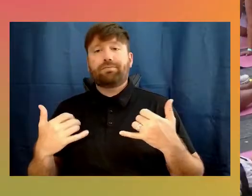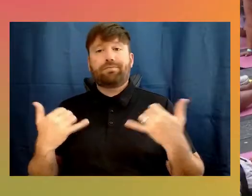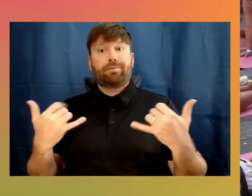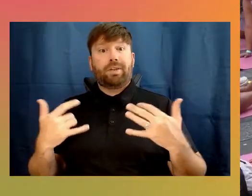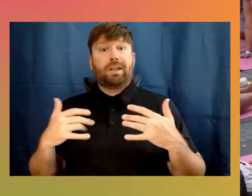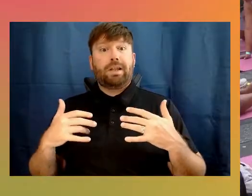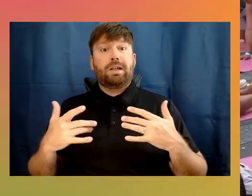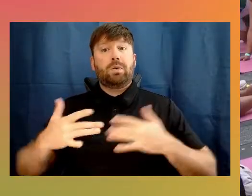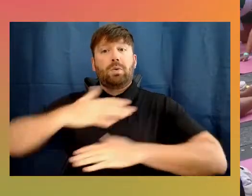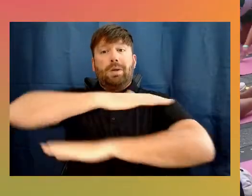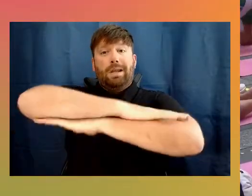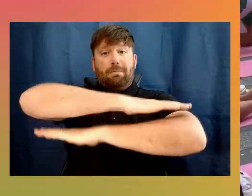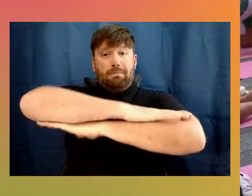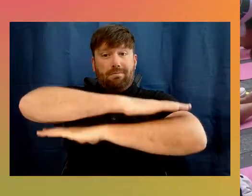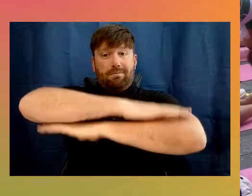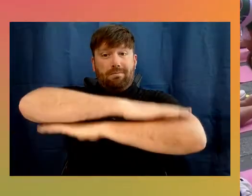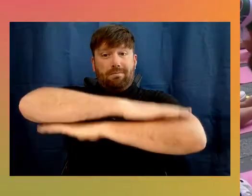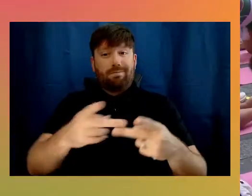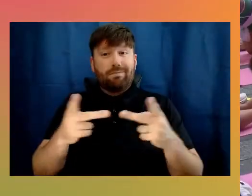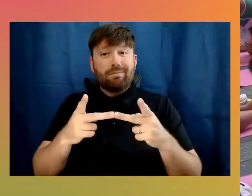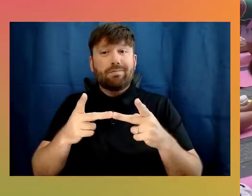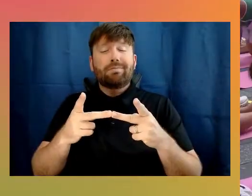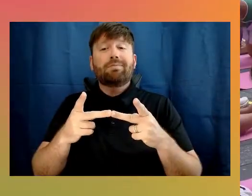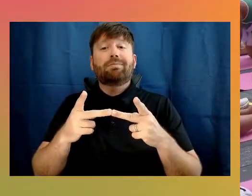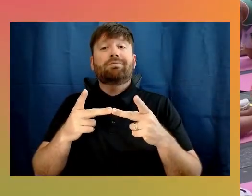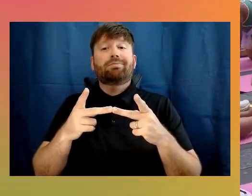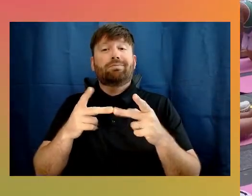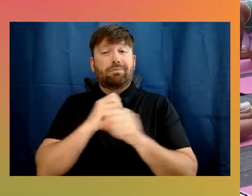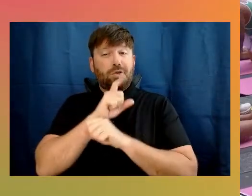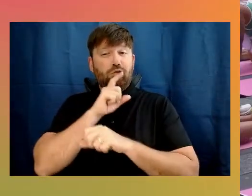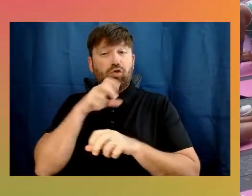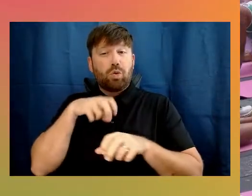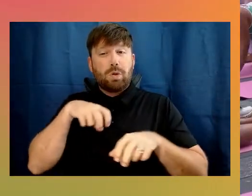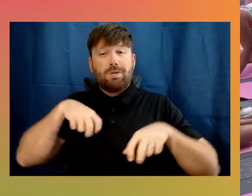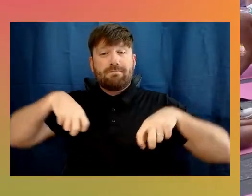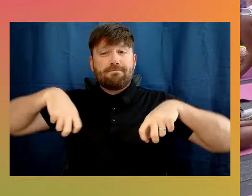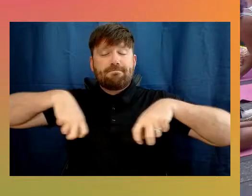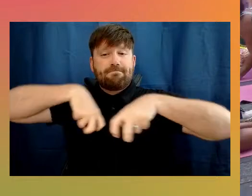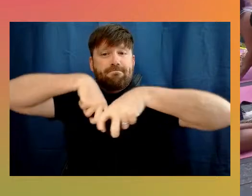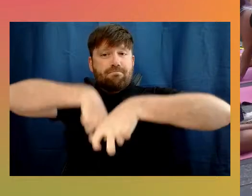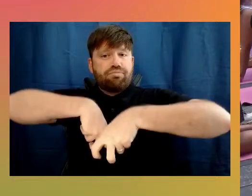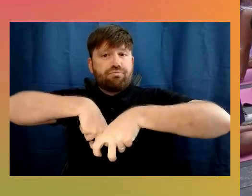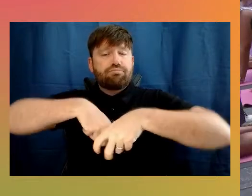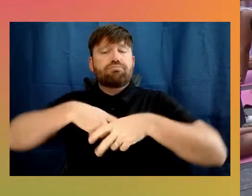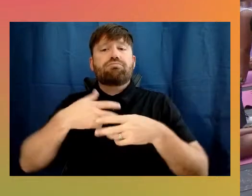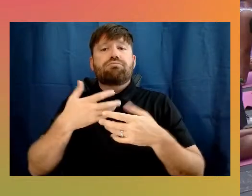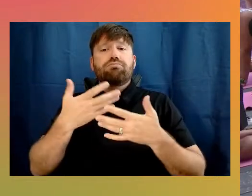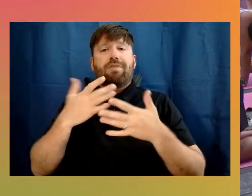START TO MAKE YOUR WAY UP ON TO THE HANDS AND THE KNEES. TABLE TOP POSITION.